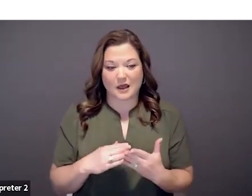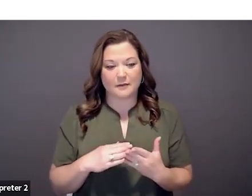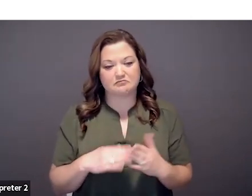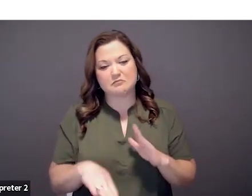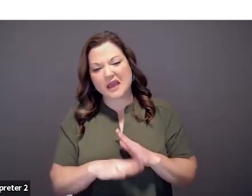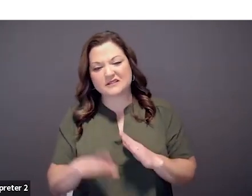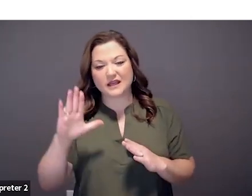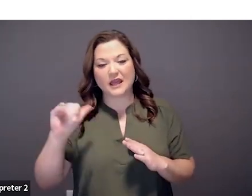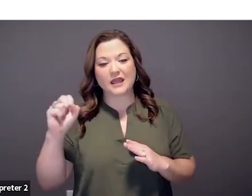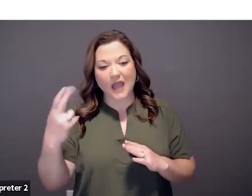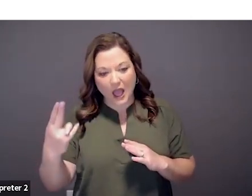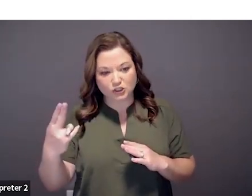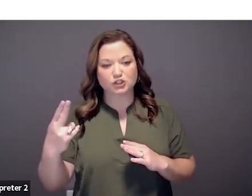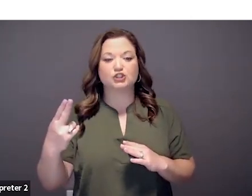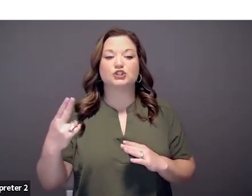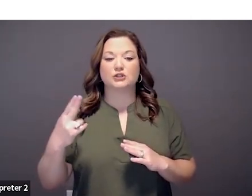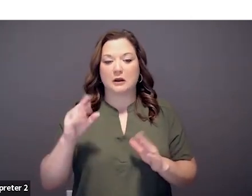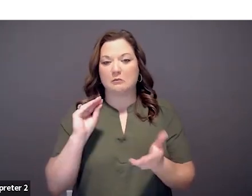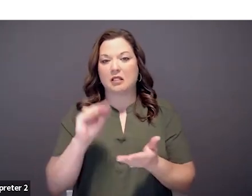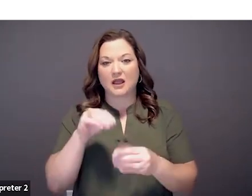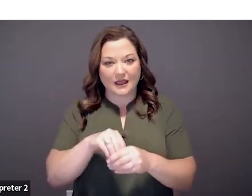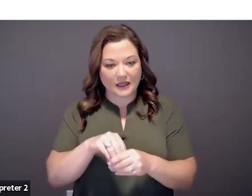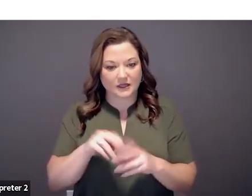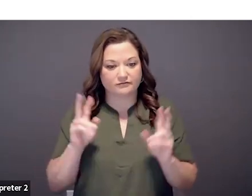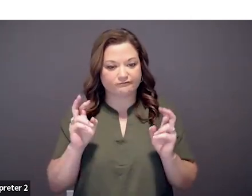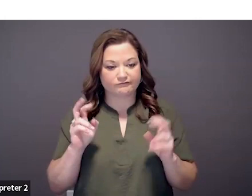which were on my hosting system and I grabbed